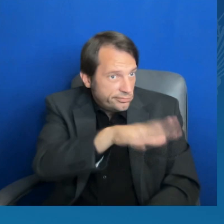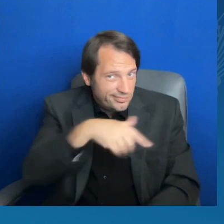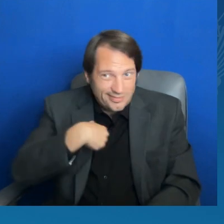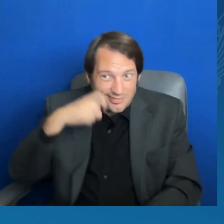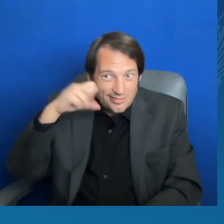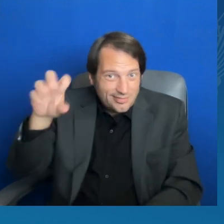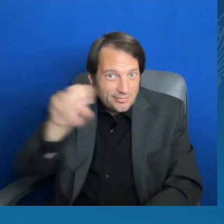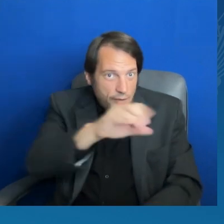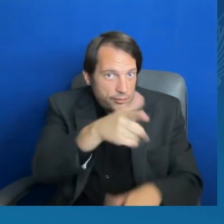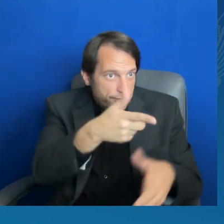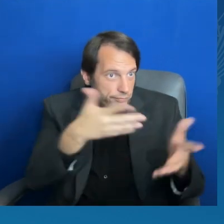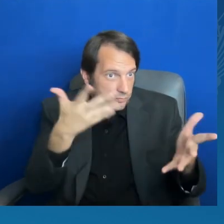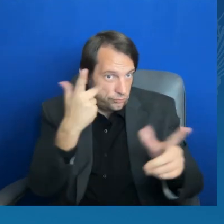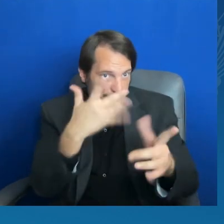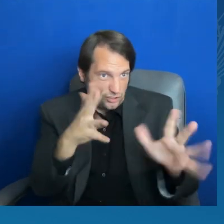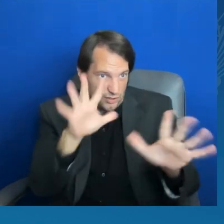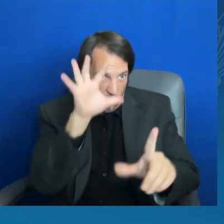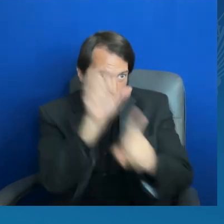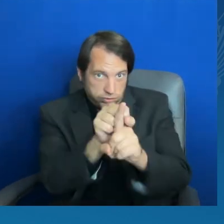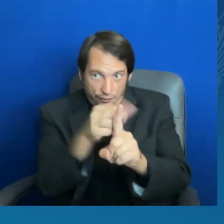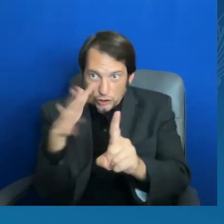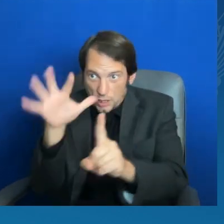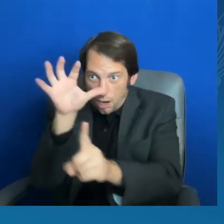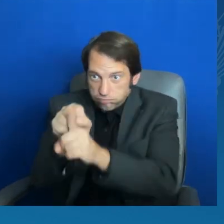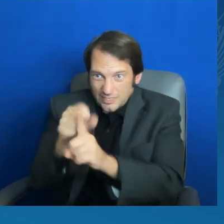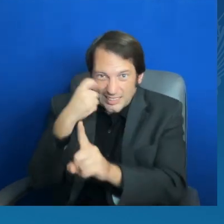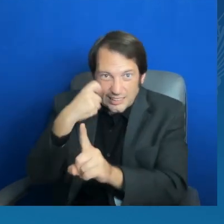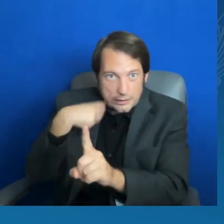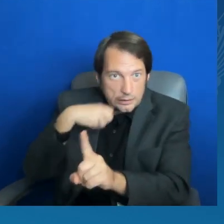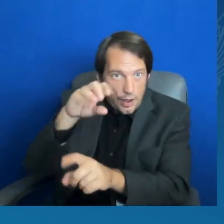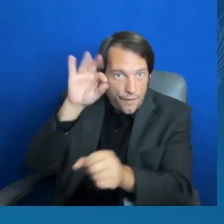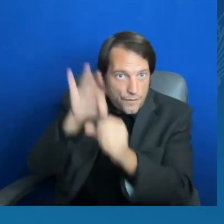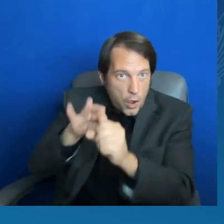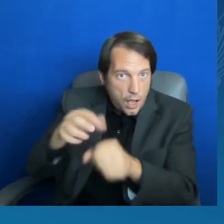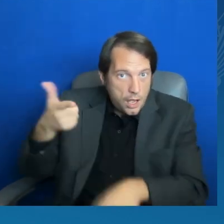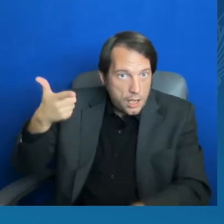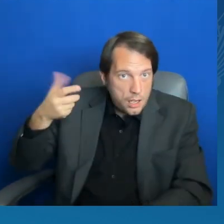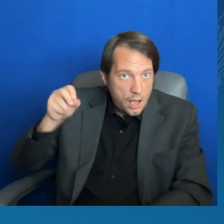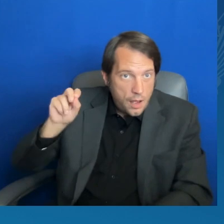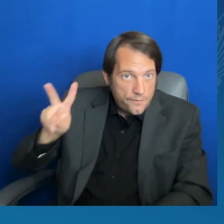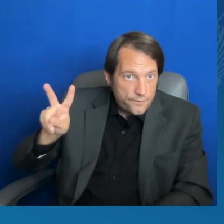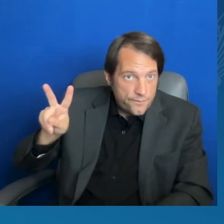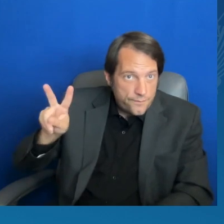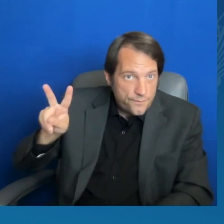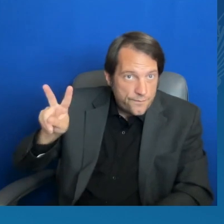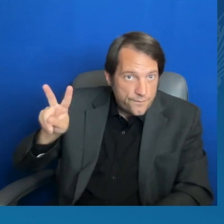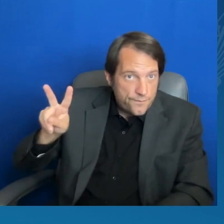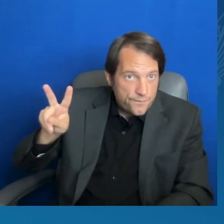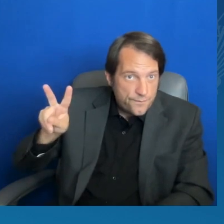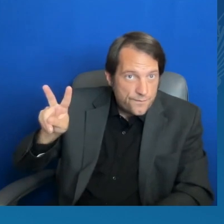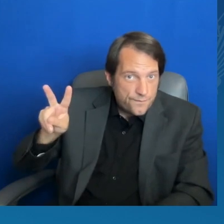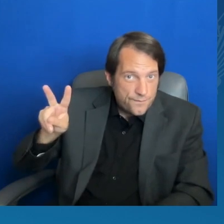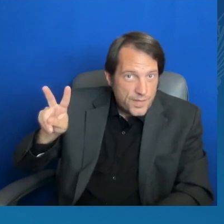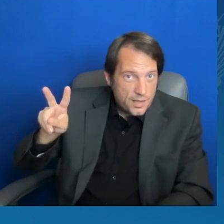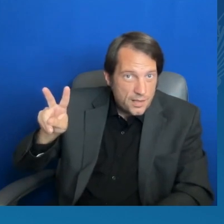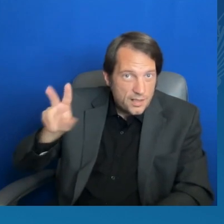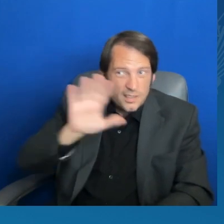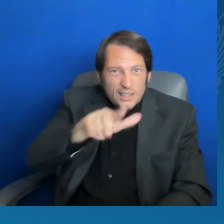Mr. George: Say it loud. Say it -- Vote.gov. Say it loud, tell a friend -- tell a friend. Ms. Ferrell-Zabala: Tell a couple of friends, at least five.